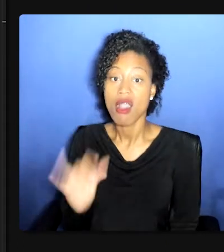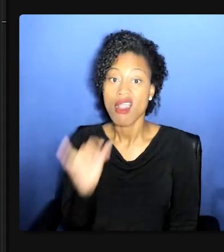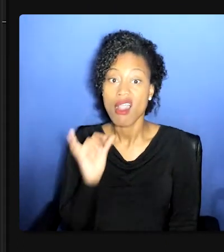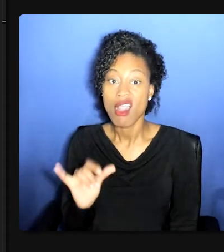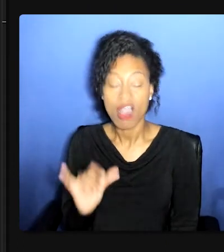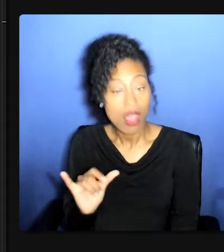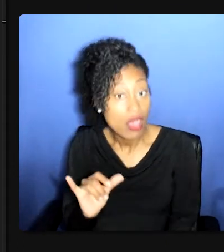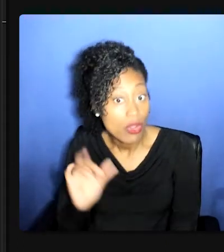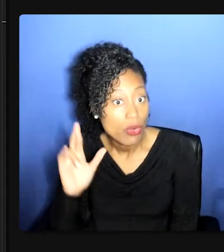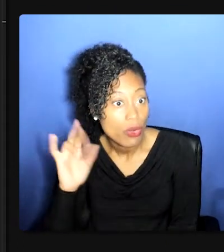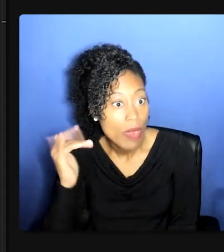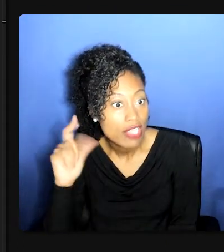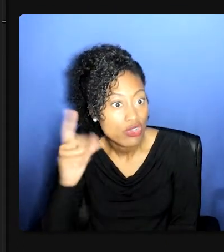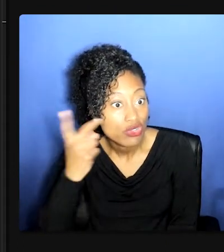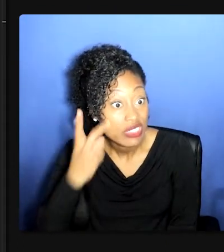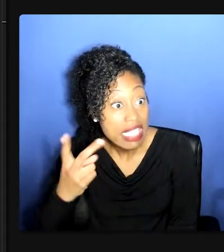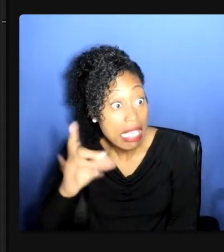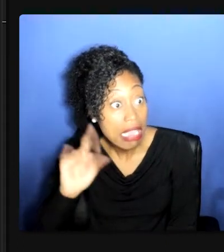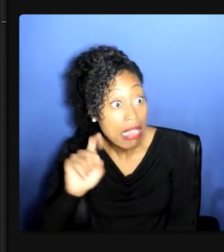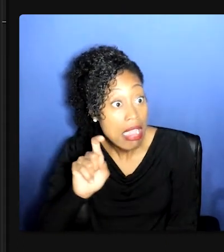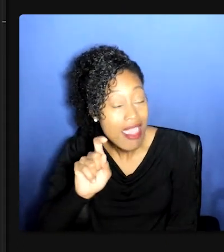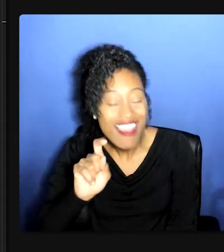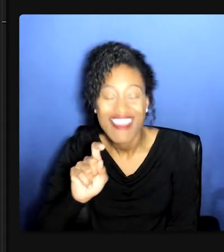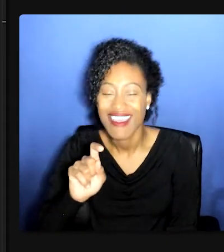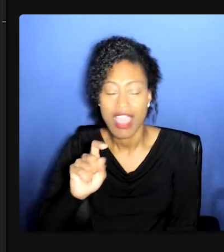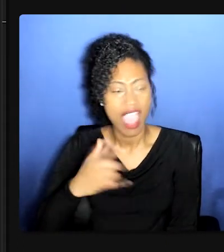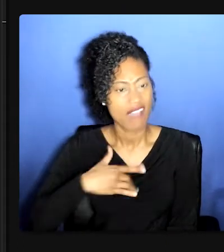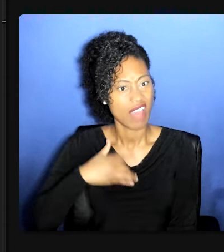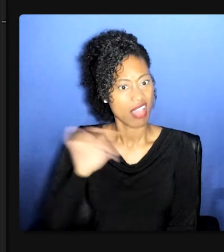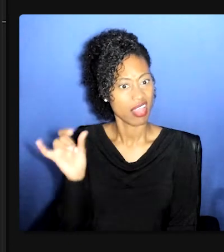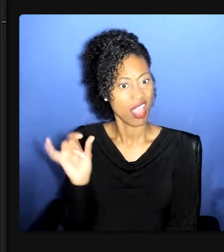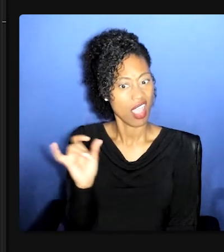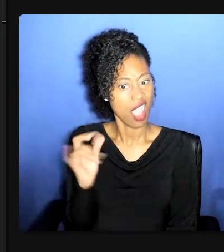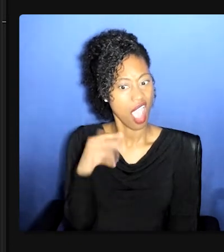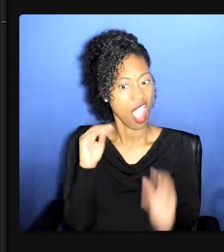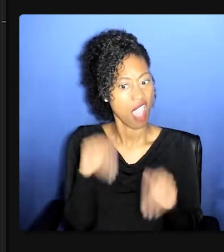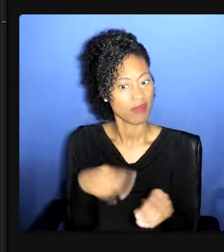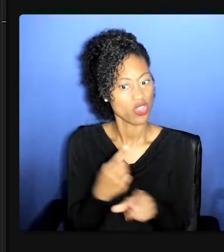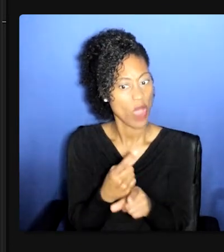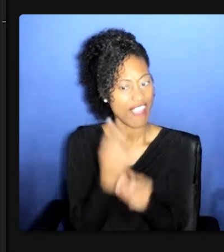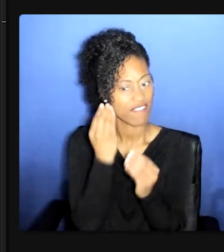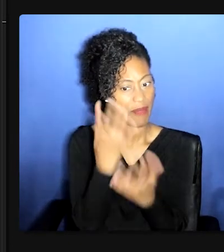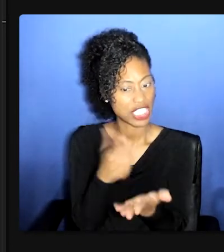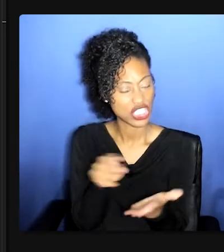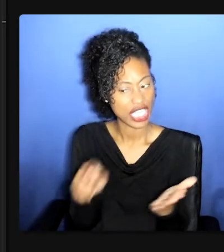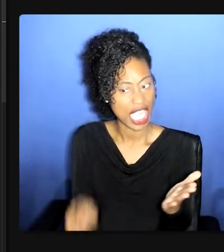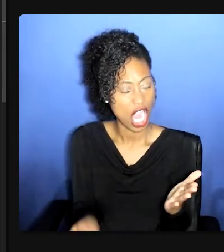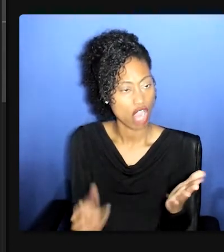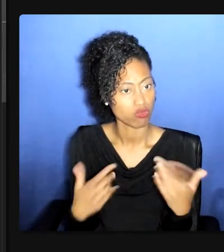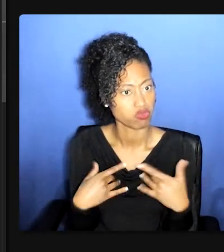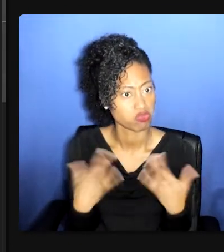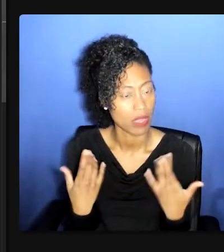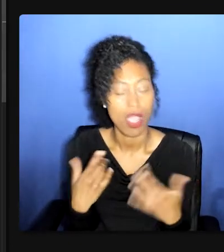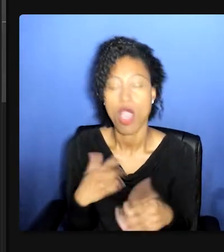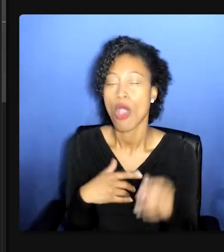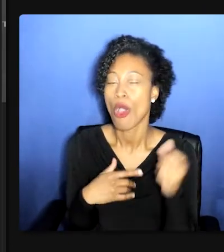Rachel, do you see anything in this port mapping section? I feel I put the right information.